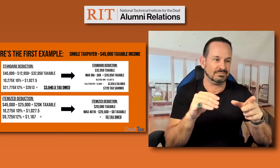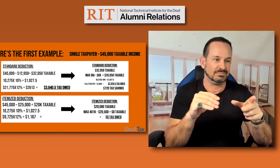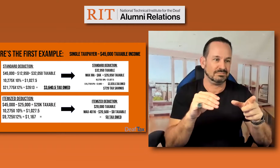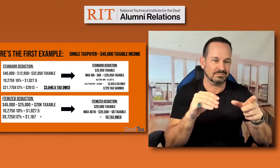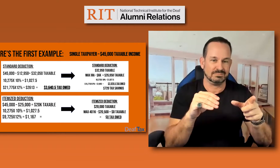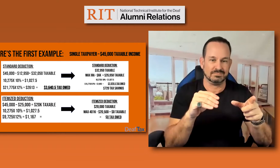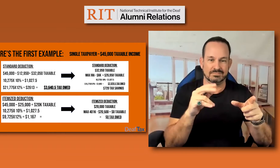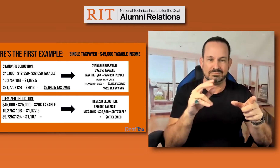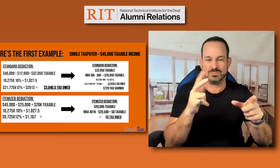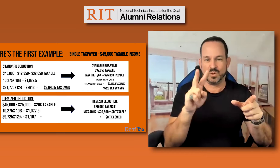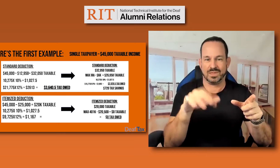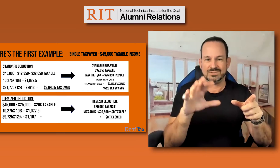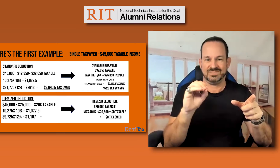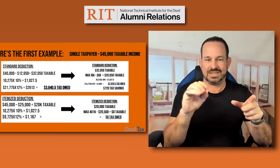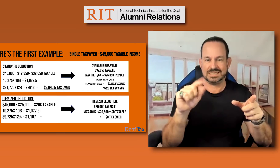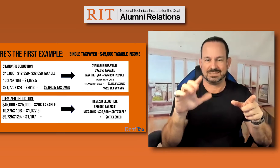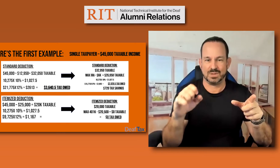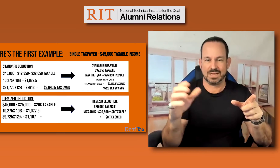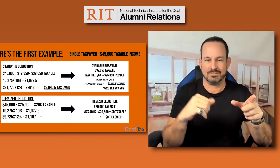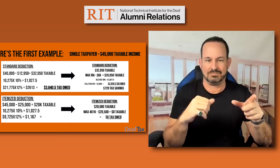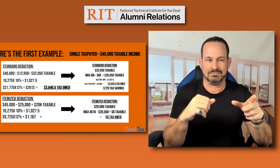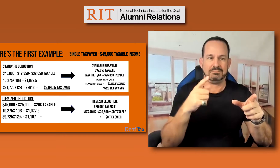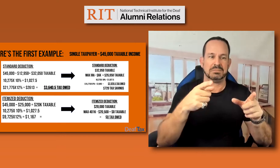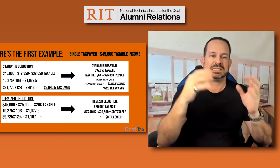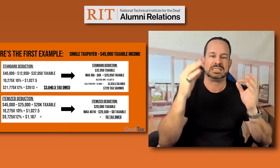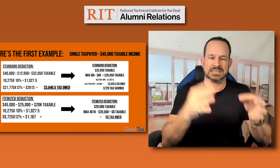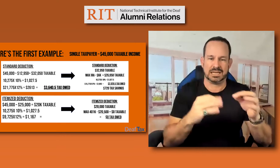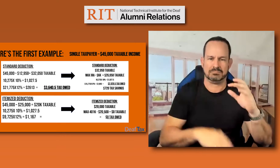has the standard tax deduction of 12,950,